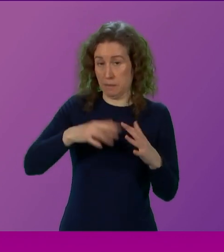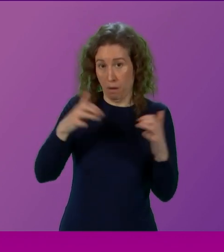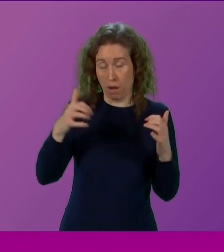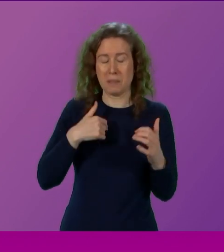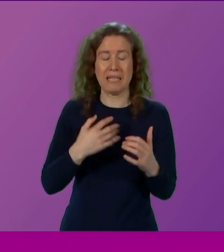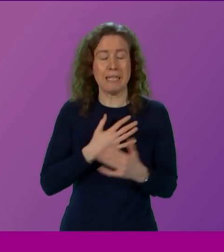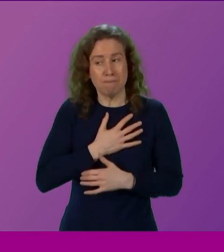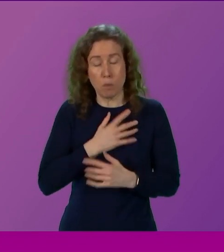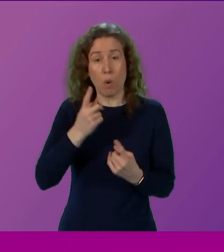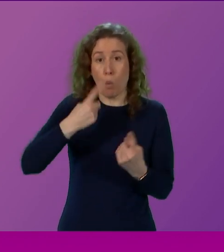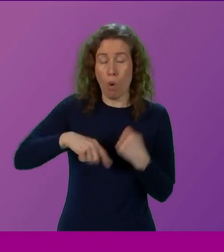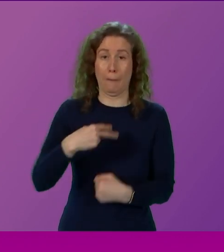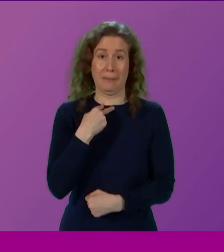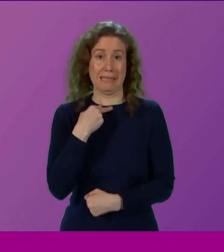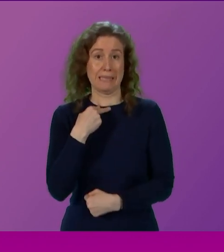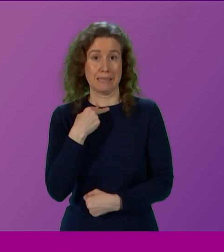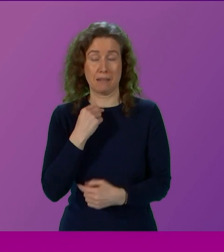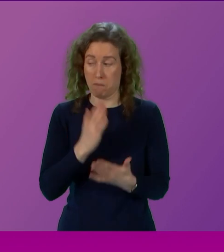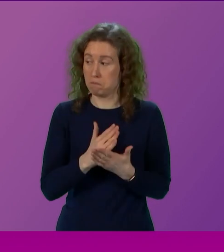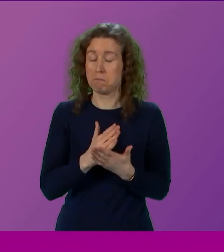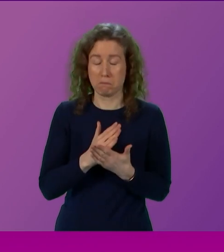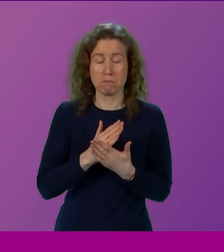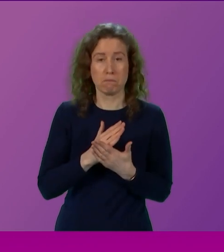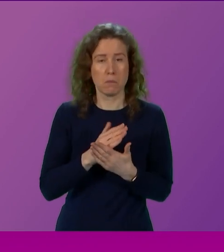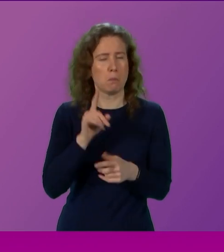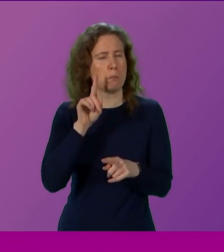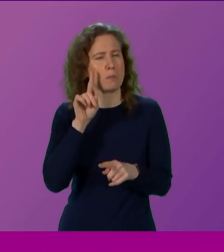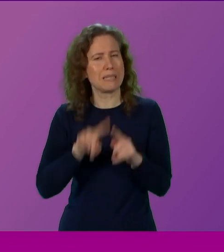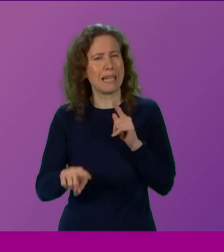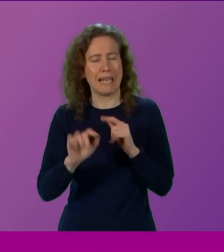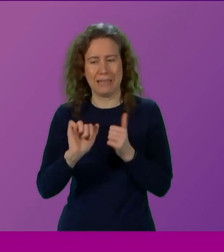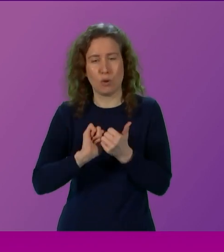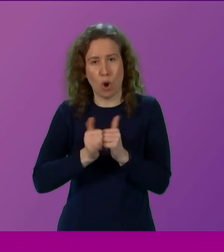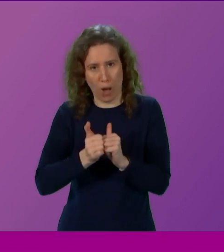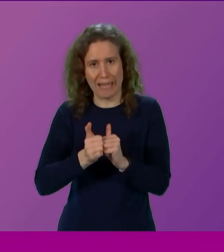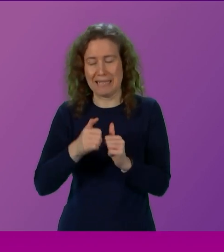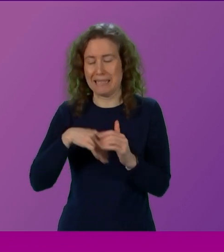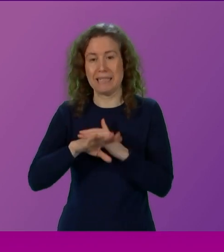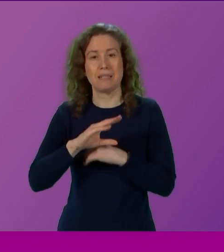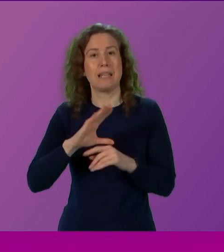missed by all of us across the chamber, and particularly by his Conservative colleagues.